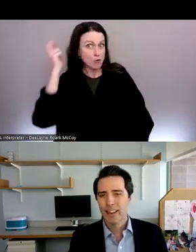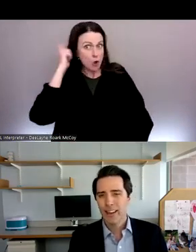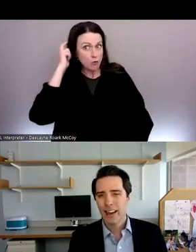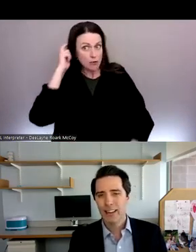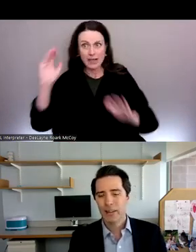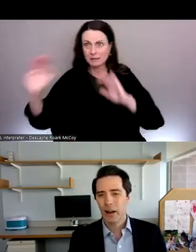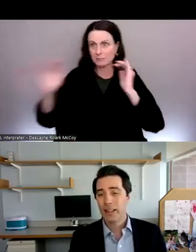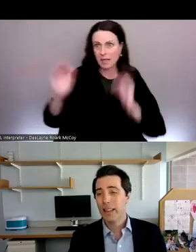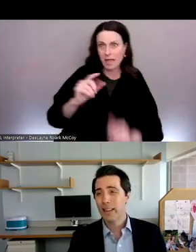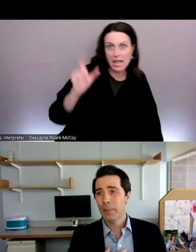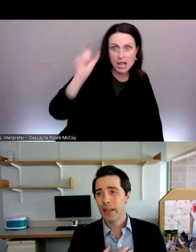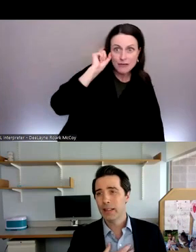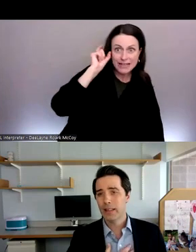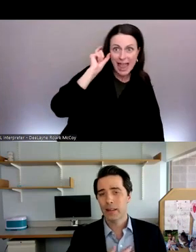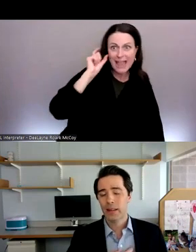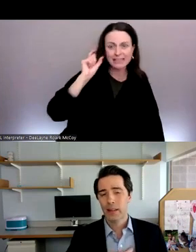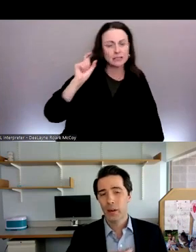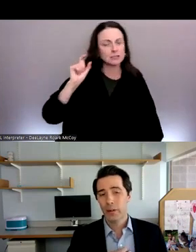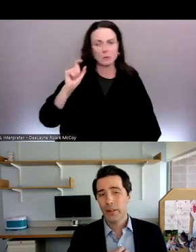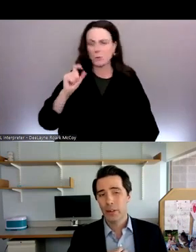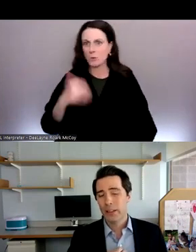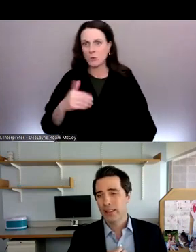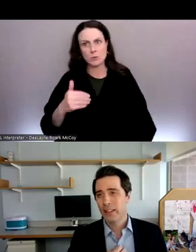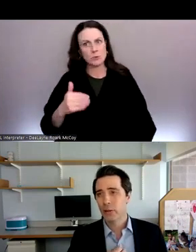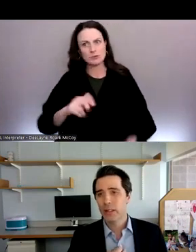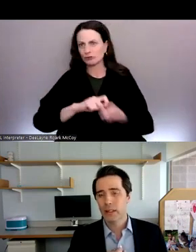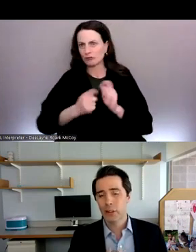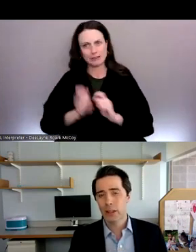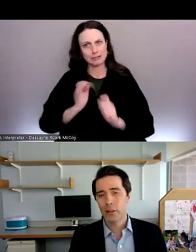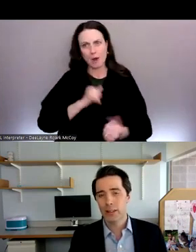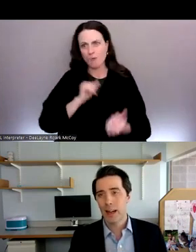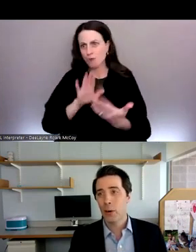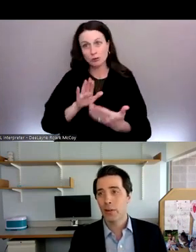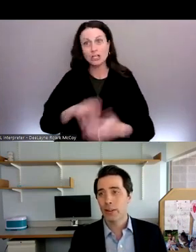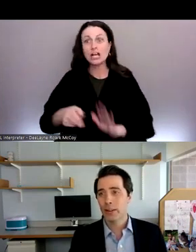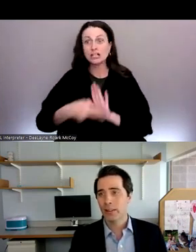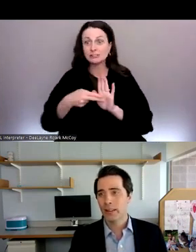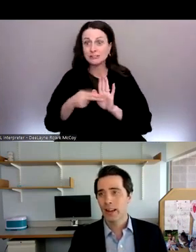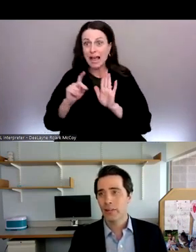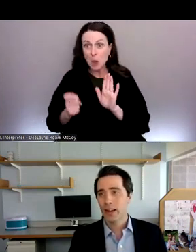and on a day-to-day basis if I have a